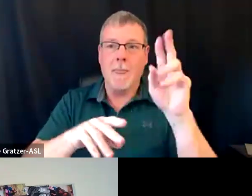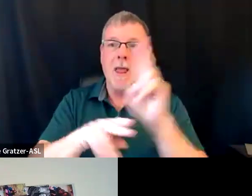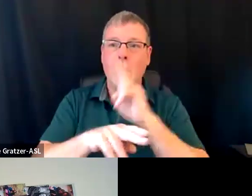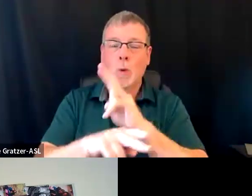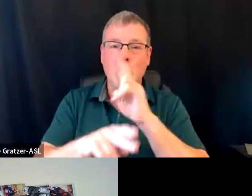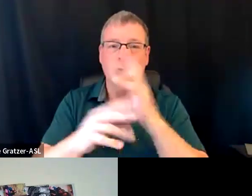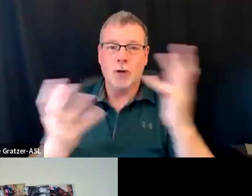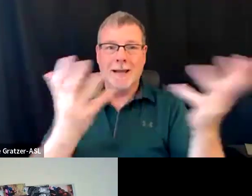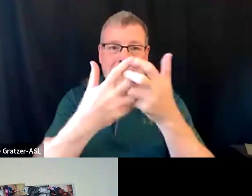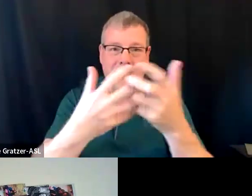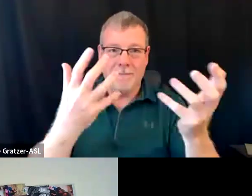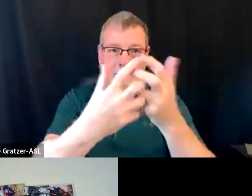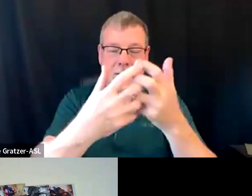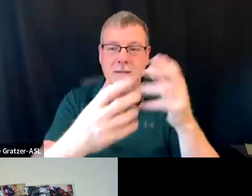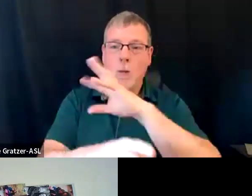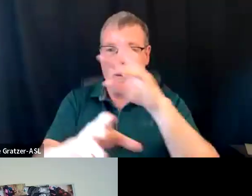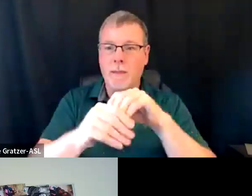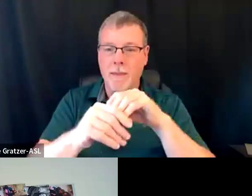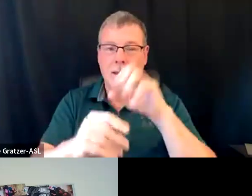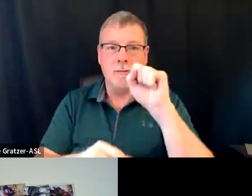and kind of user experience within those software systems.